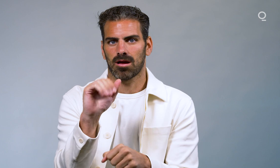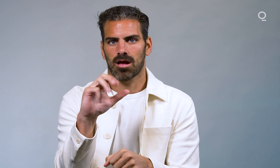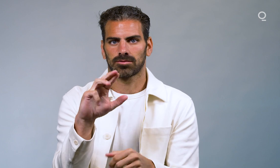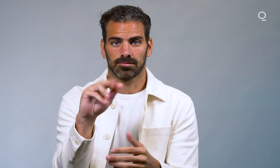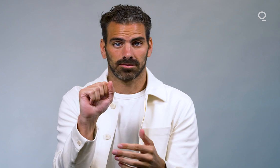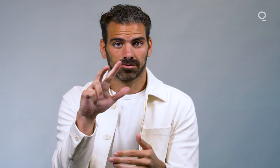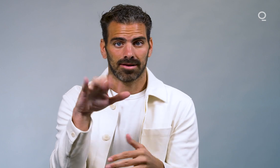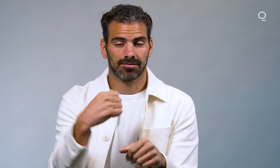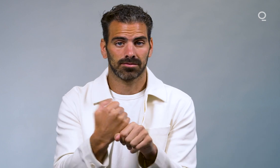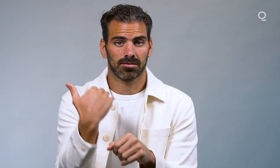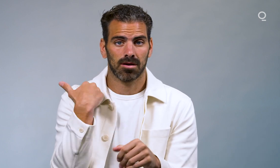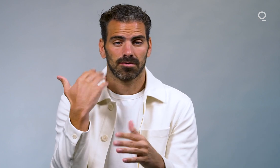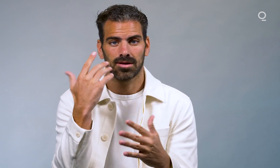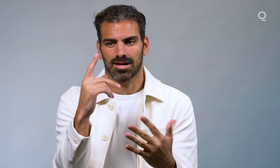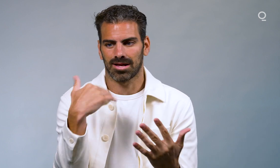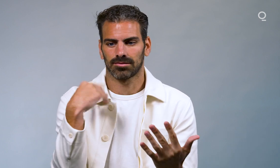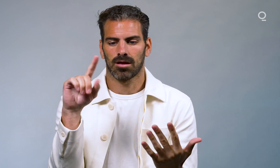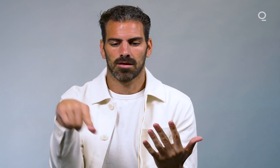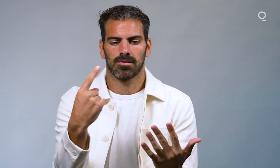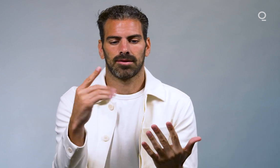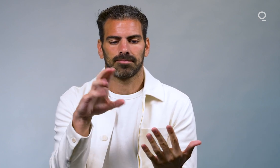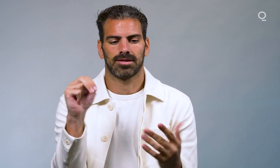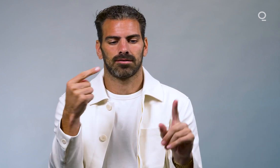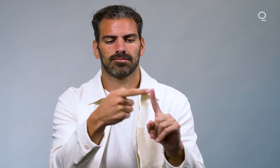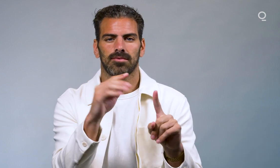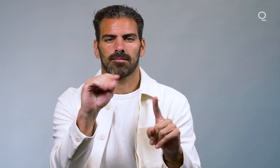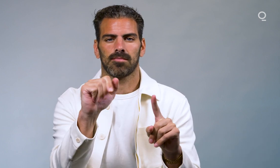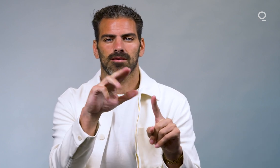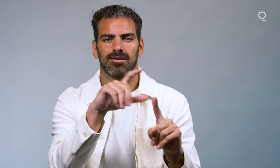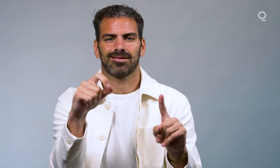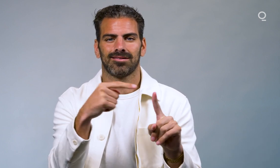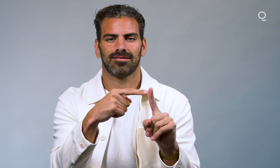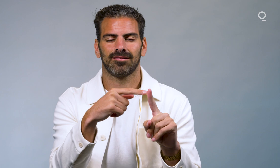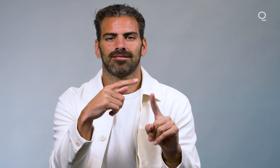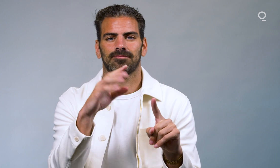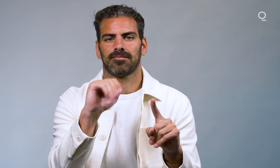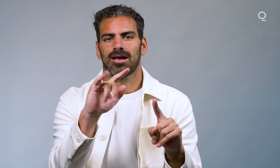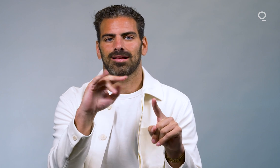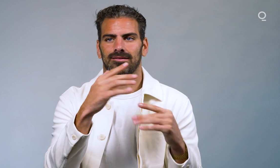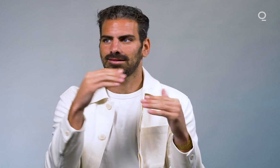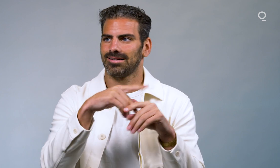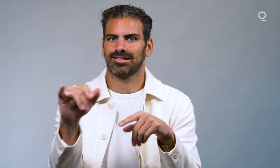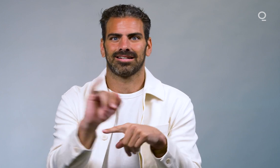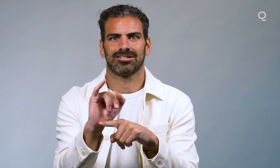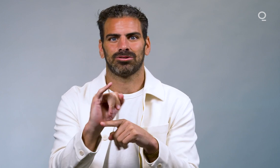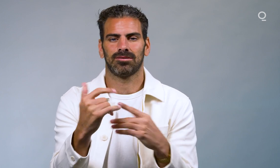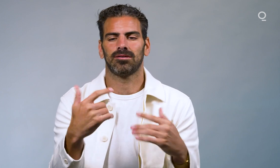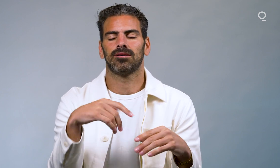another member of the deaf community take to the Oscar stage, it's really incredible. Marlee Matlin's work in this industry.